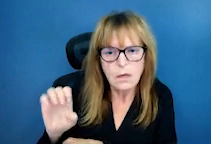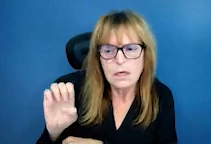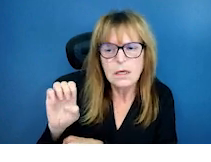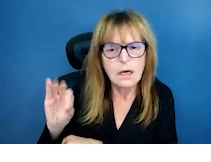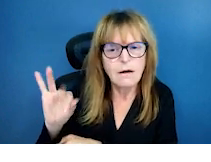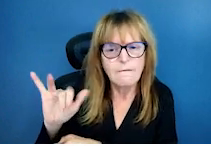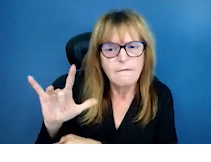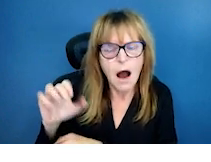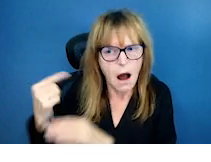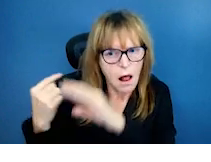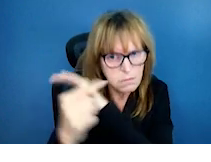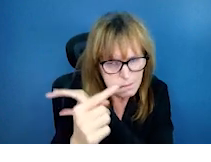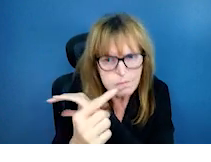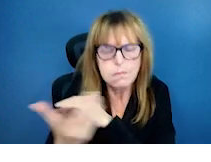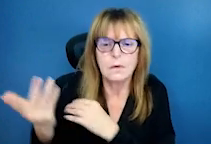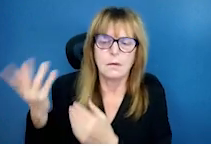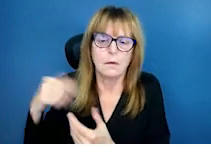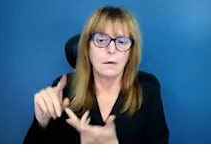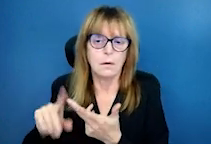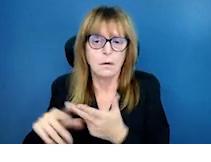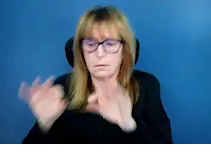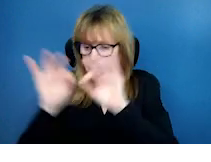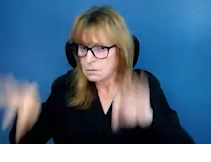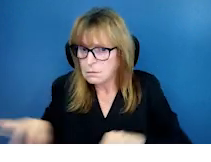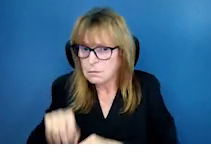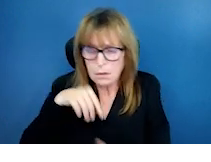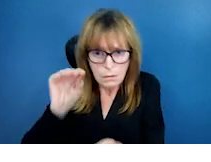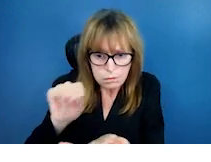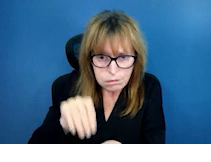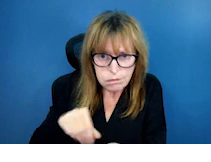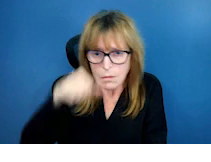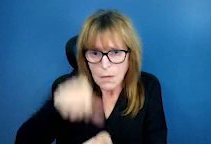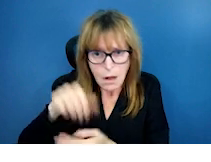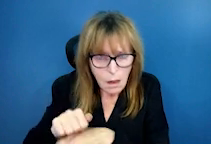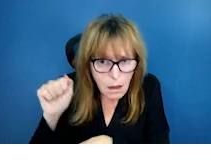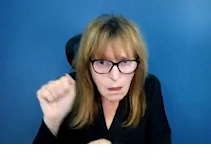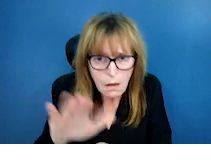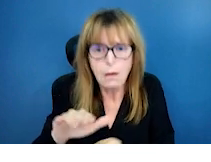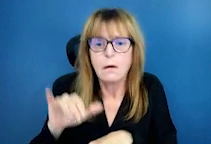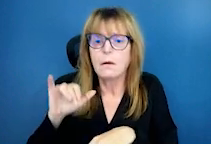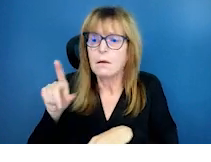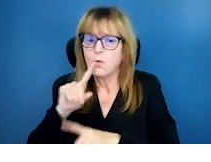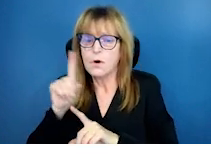In your grant application, you must report the total number of returns filed. This means if you are applying for the grant, you must keep